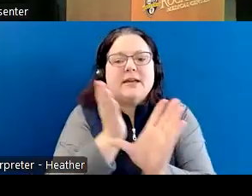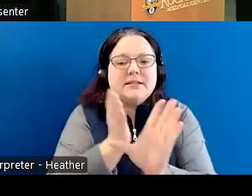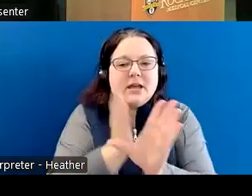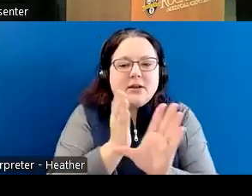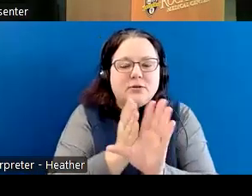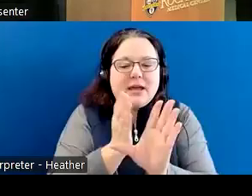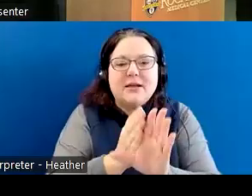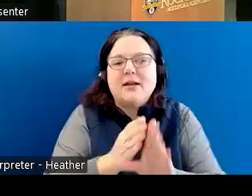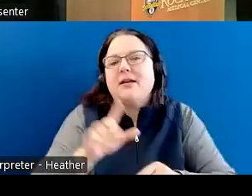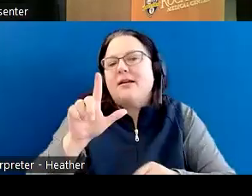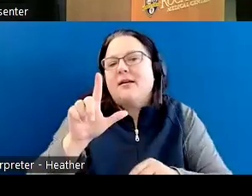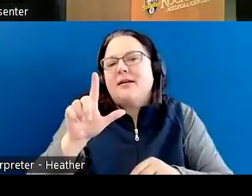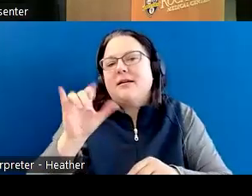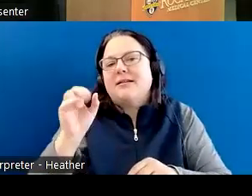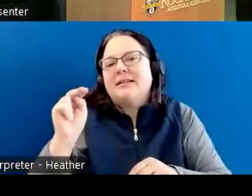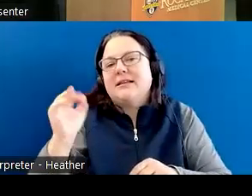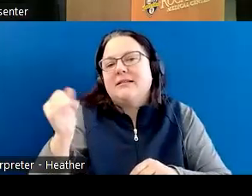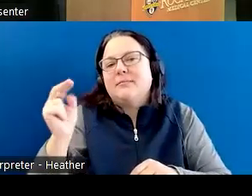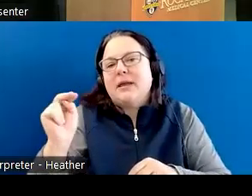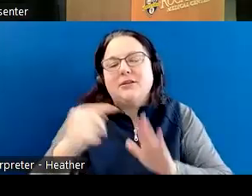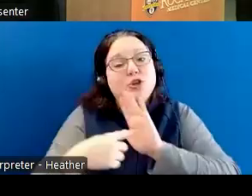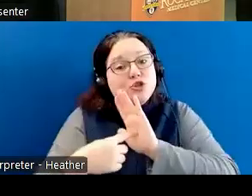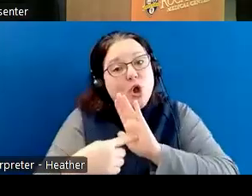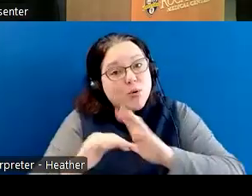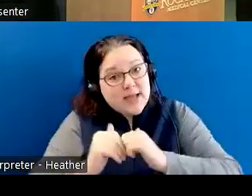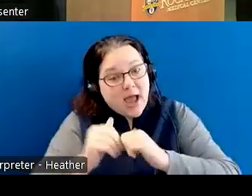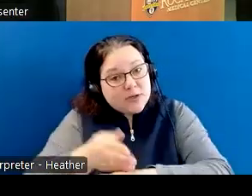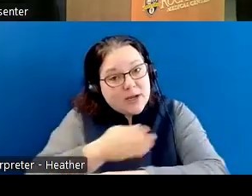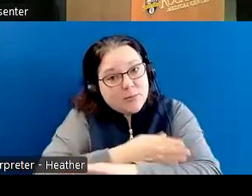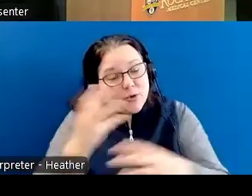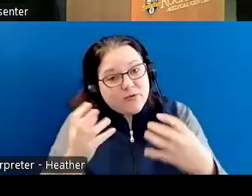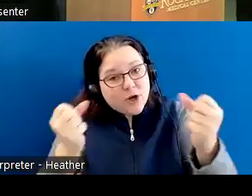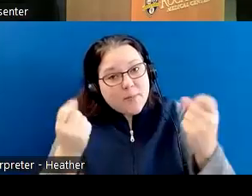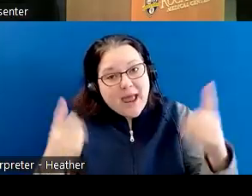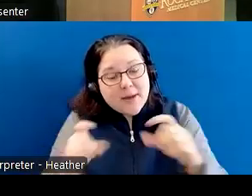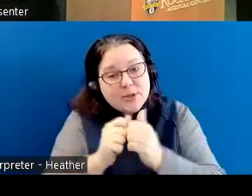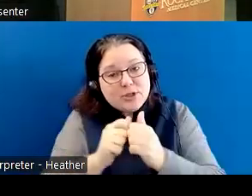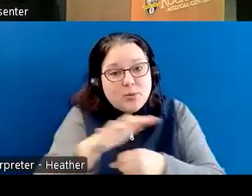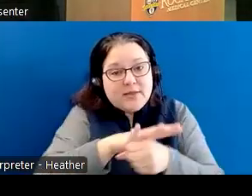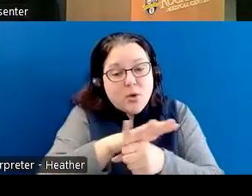who shows how improved recovery um occurs with local supports provided